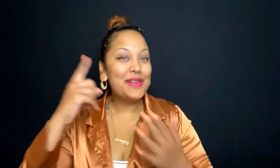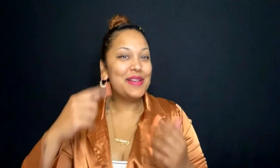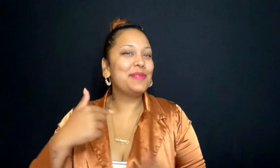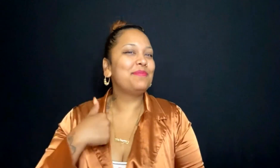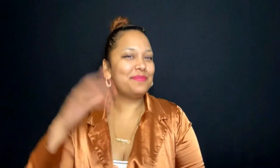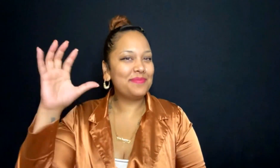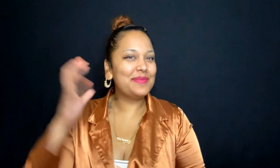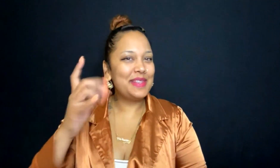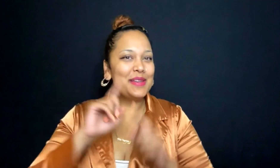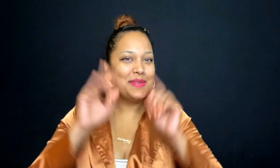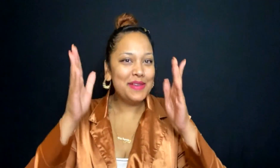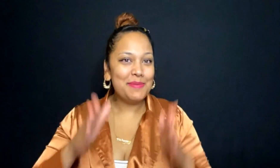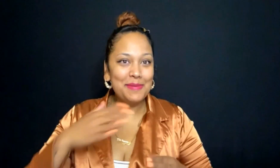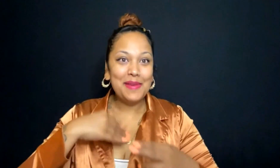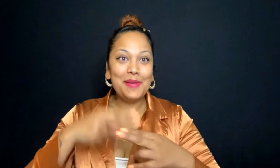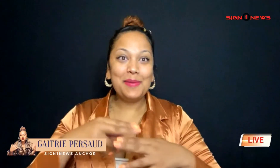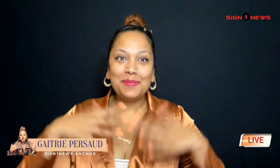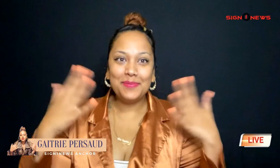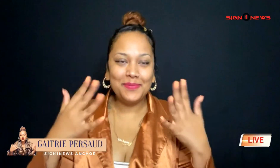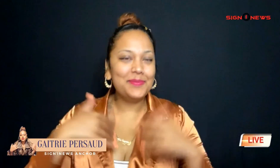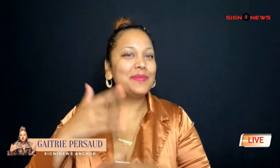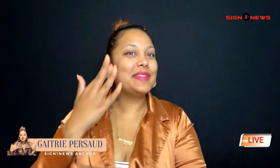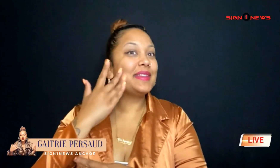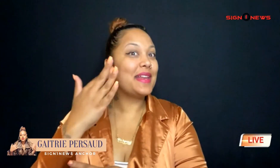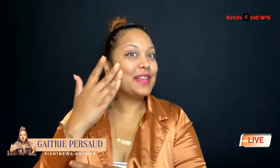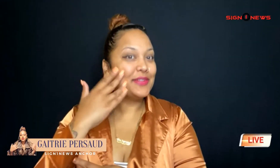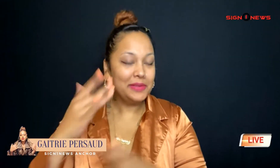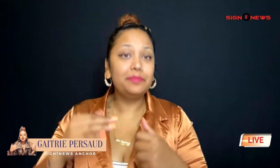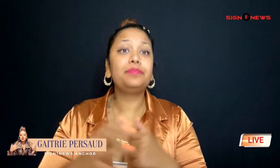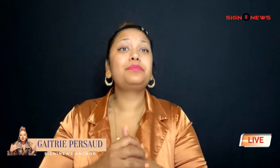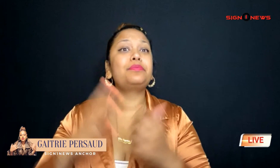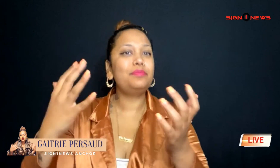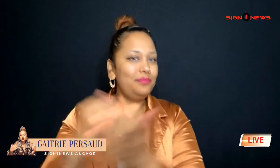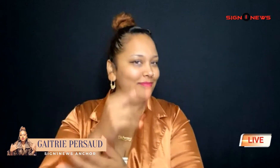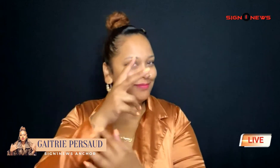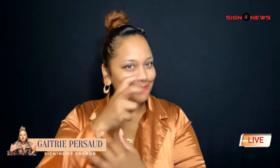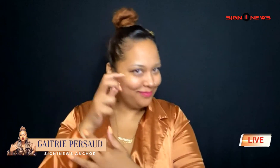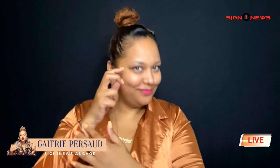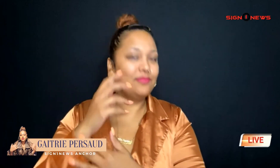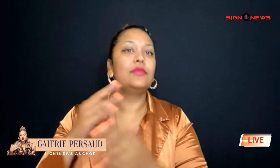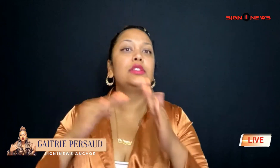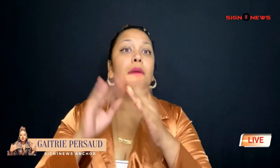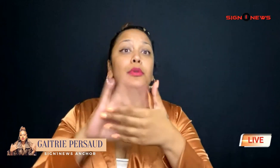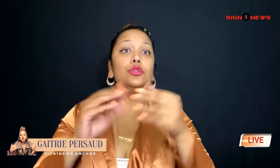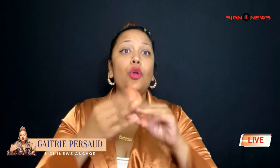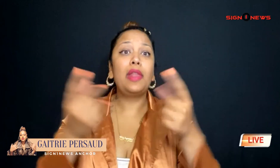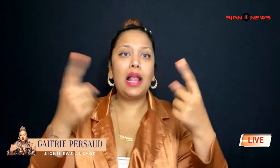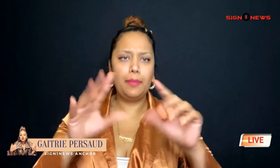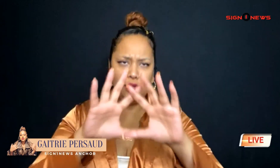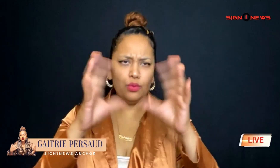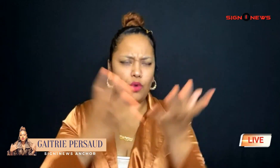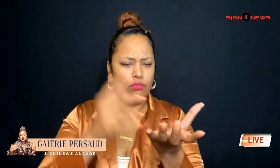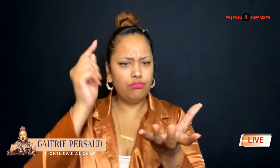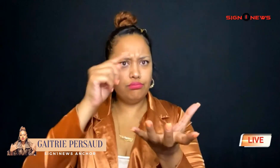Hello everyone I'm Sign1News anchor Gaitrie Persaud here is a quick look at the top trending